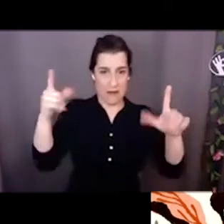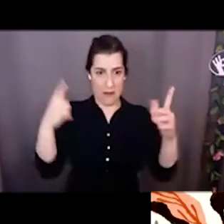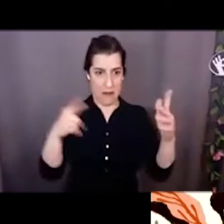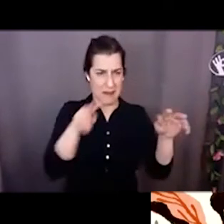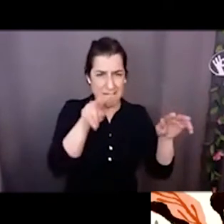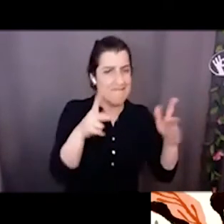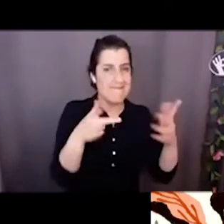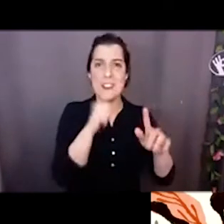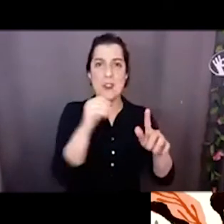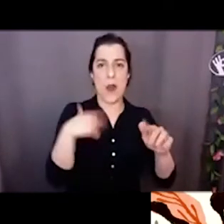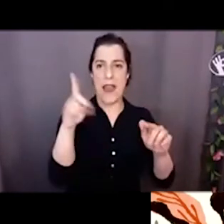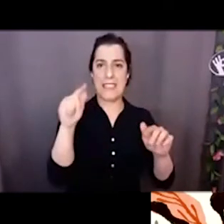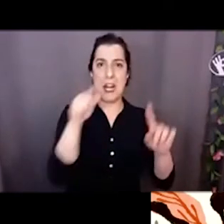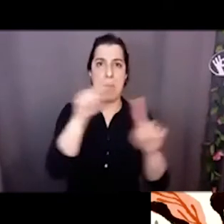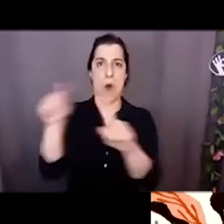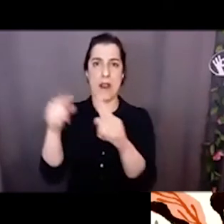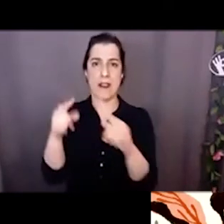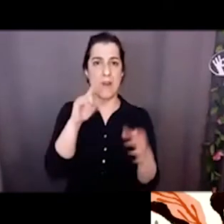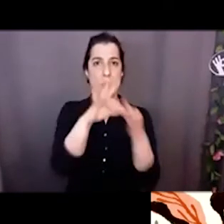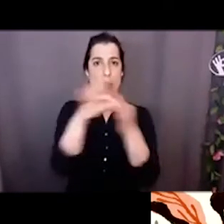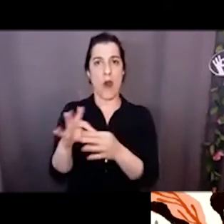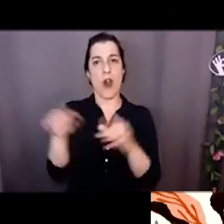that are exposed to your screen meter. They don't have adequate alt text.